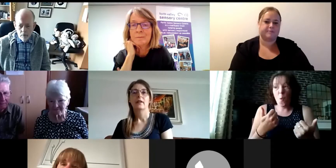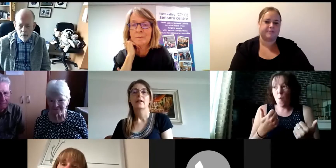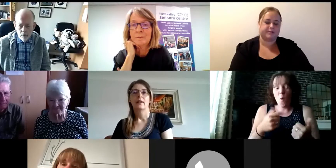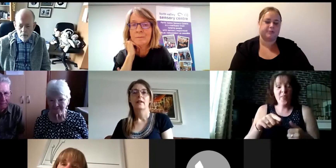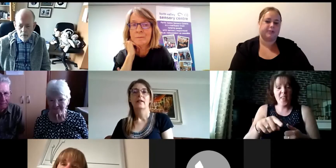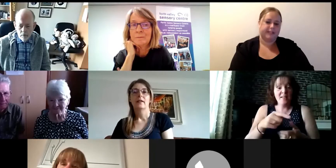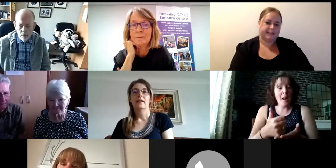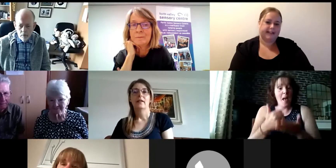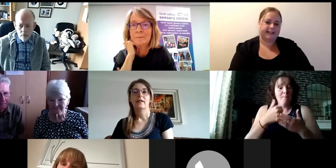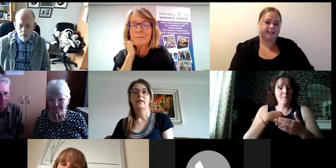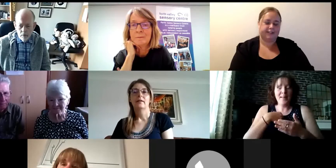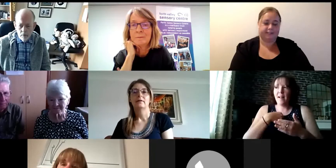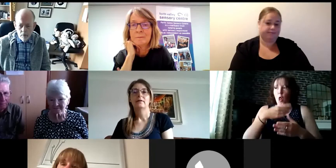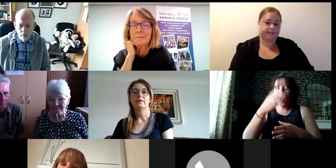school and all were